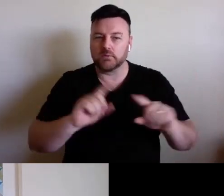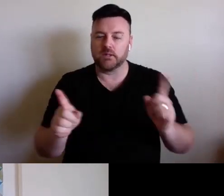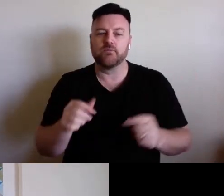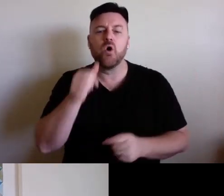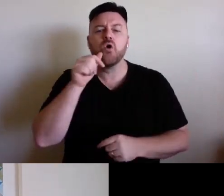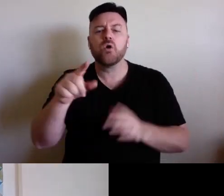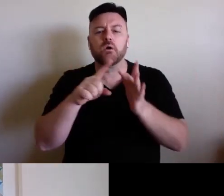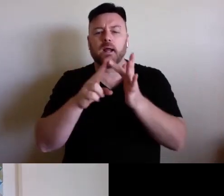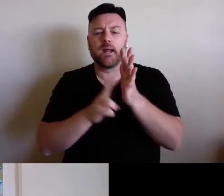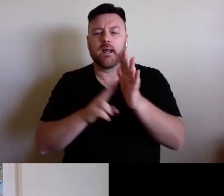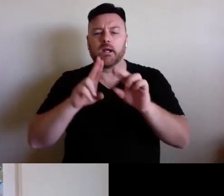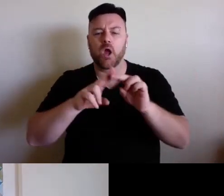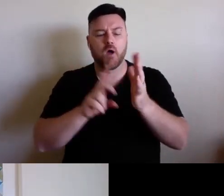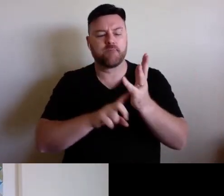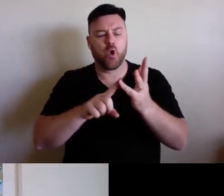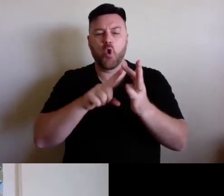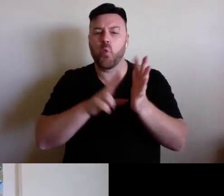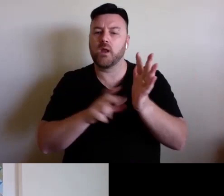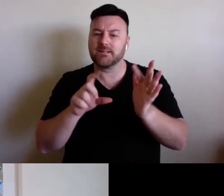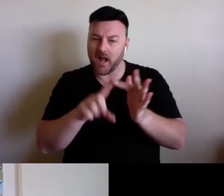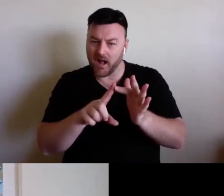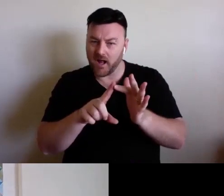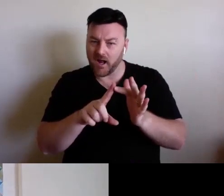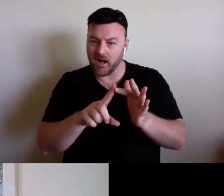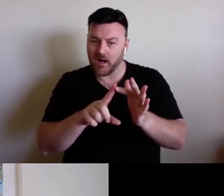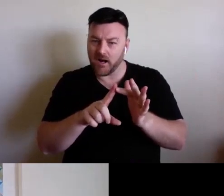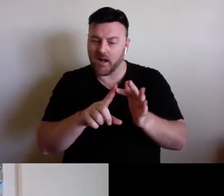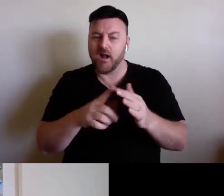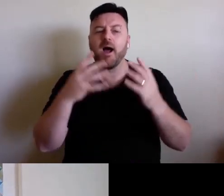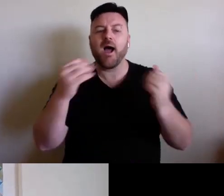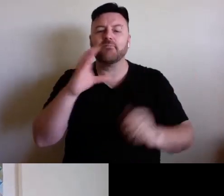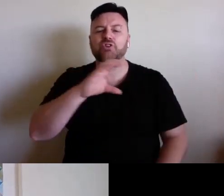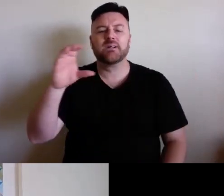Museum in Chicago, they were pretty smart in that they have signed up as